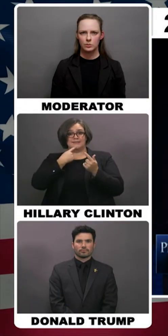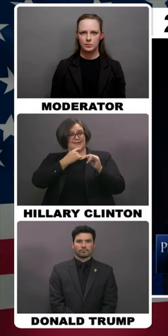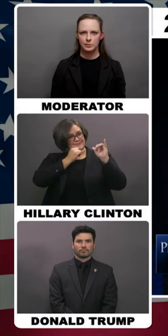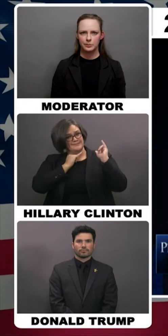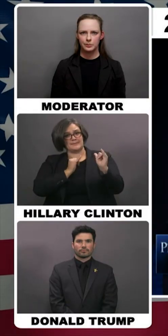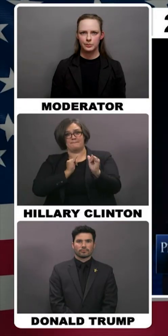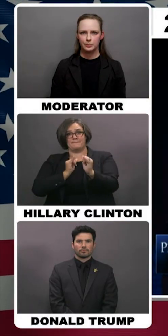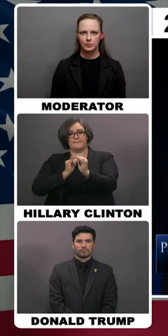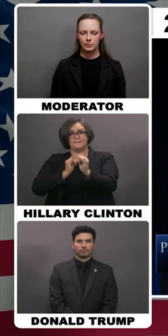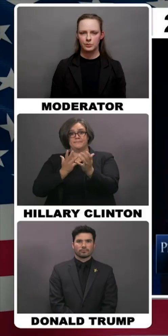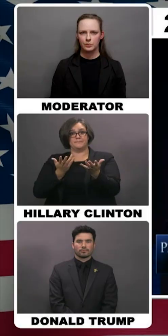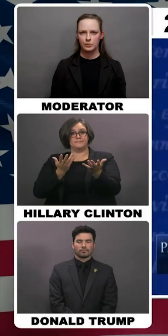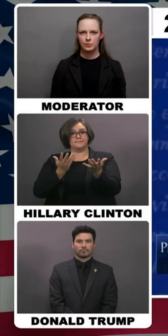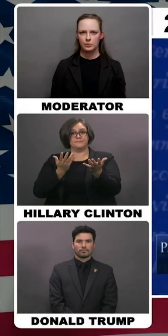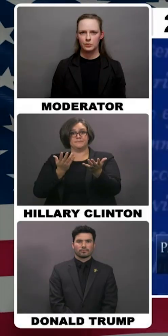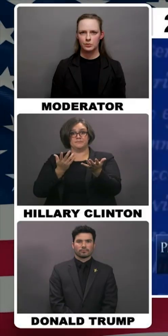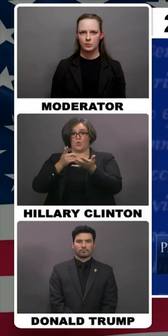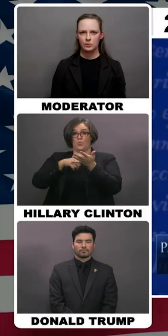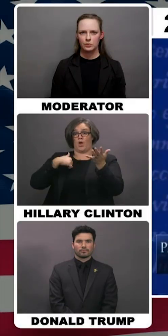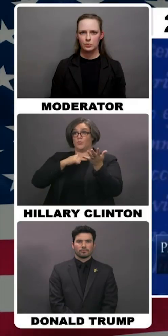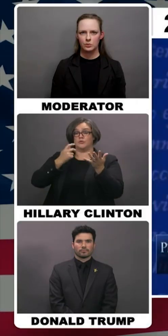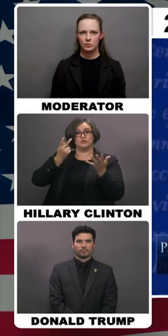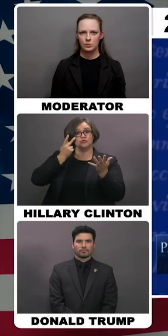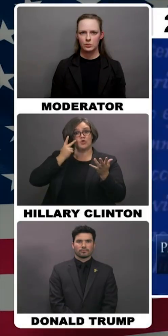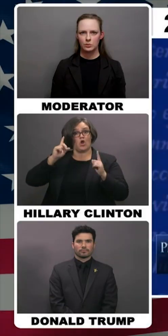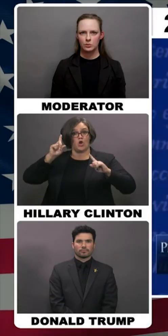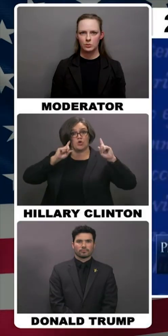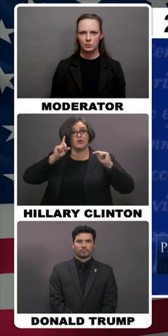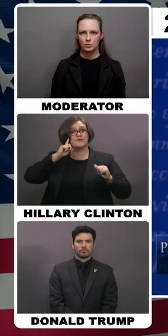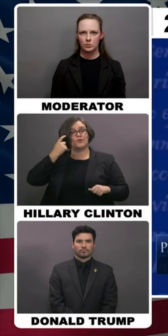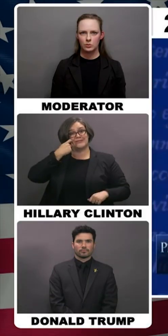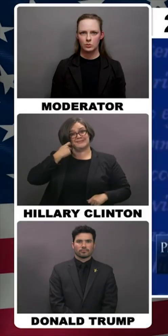What we all saw and heard on Friday was